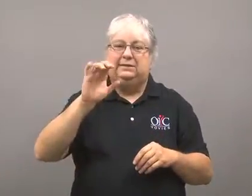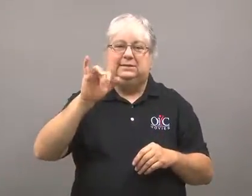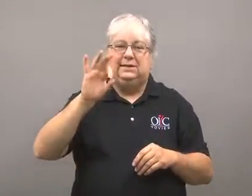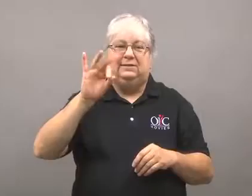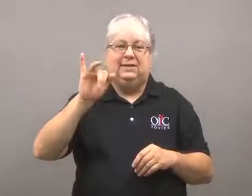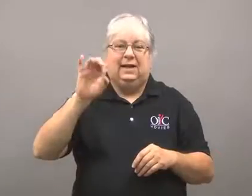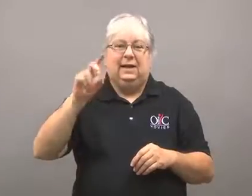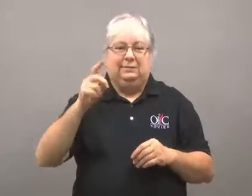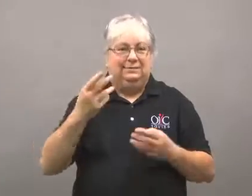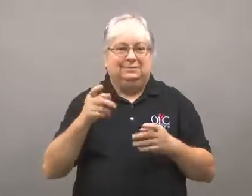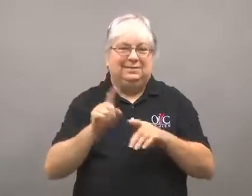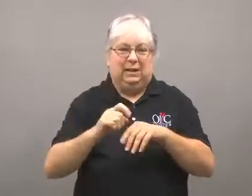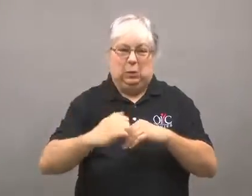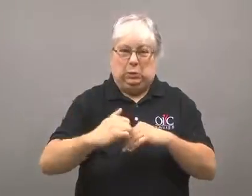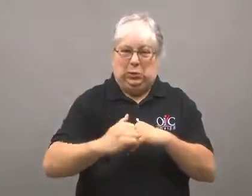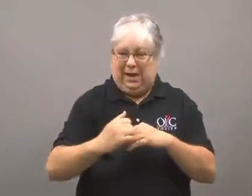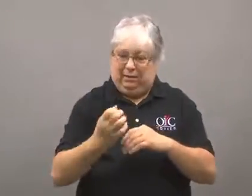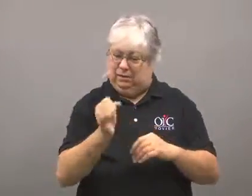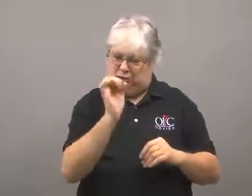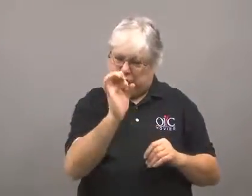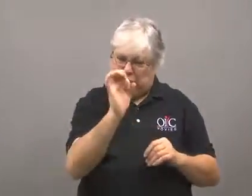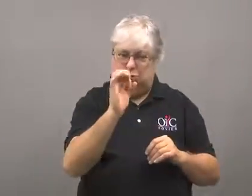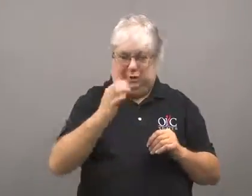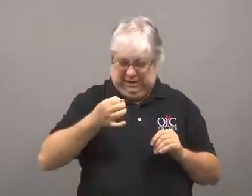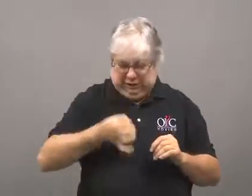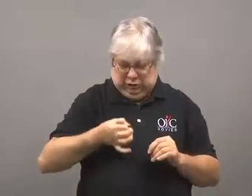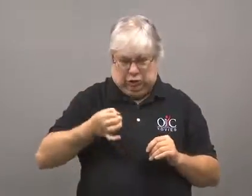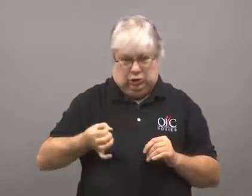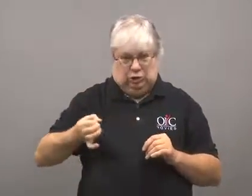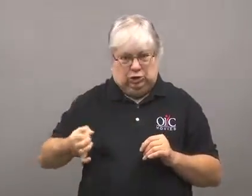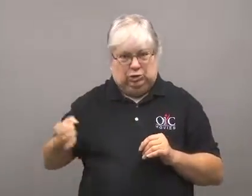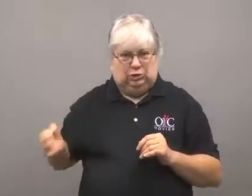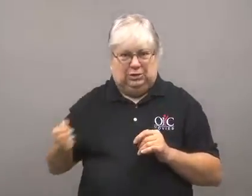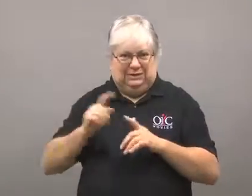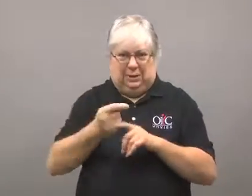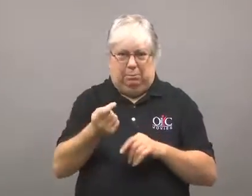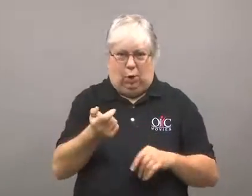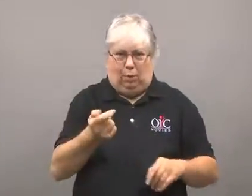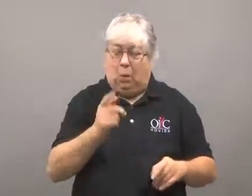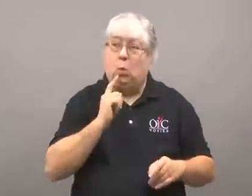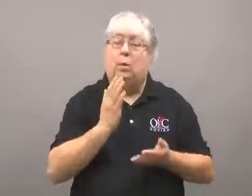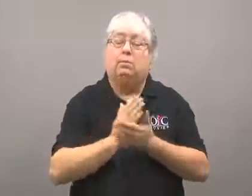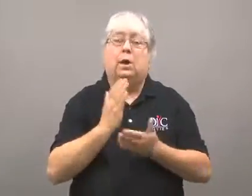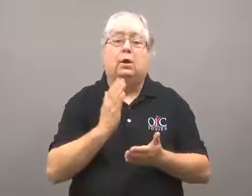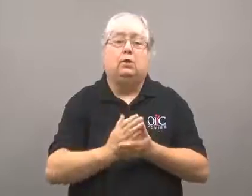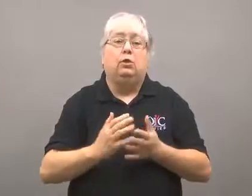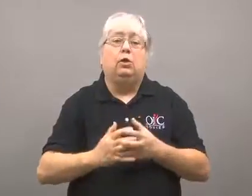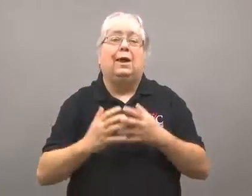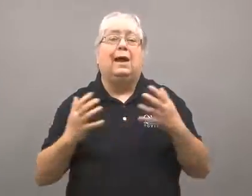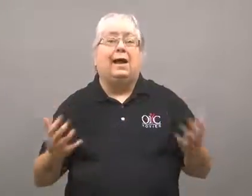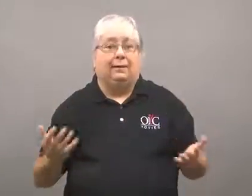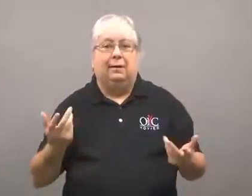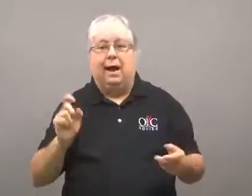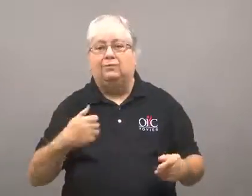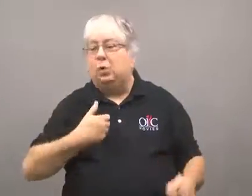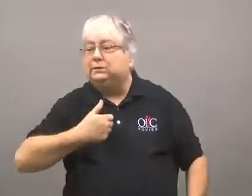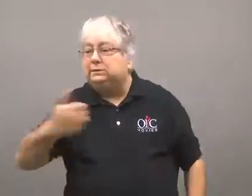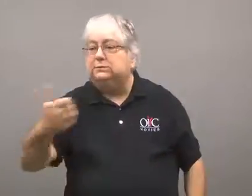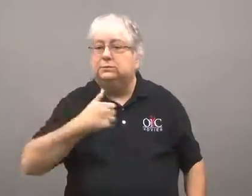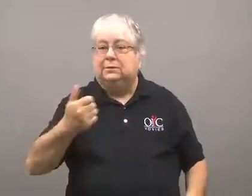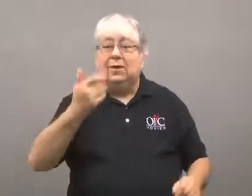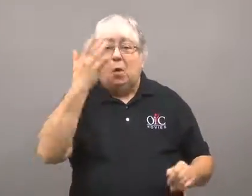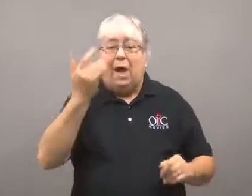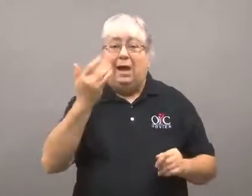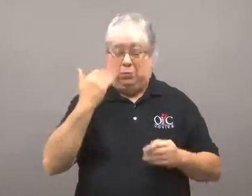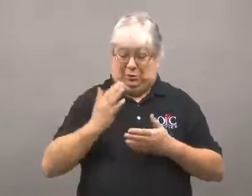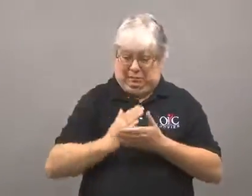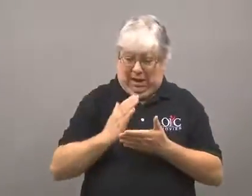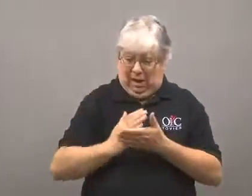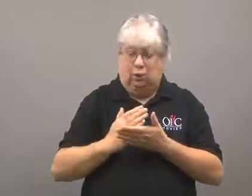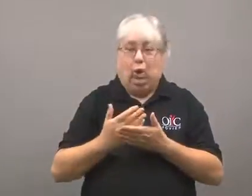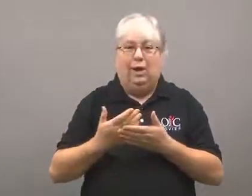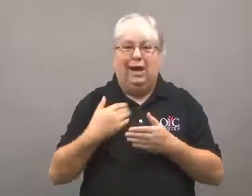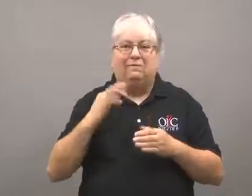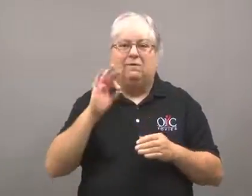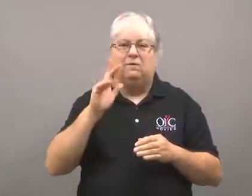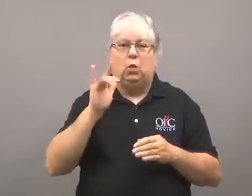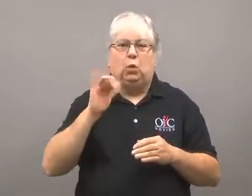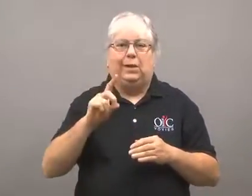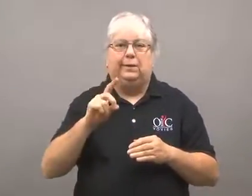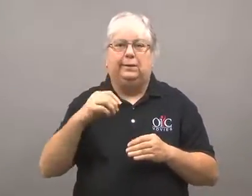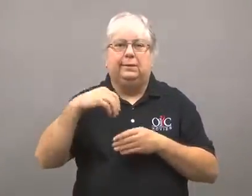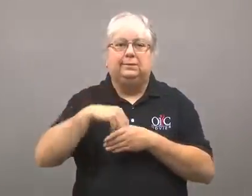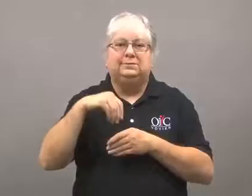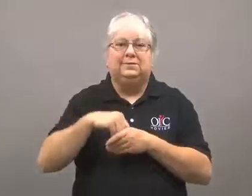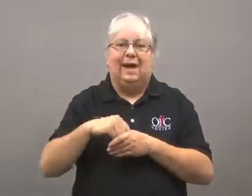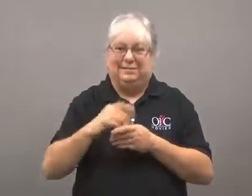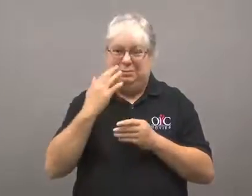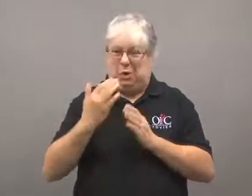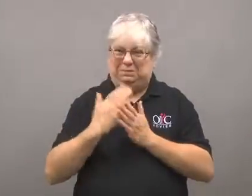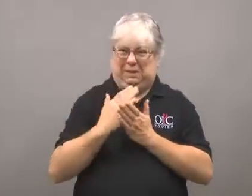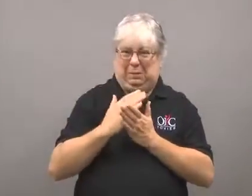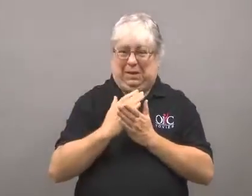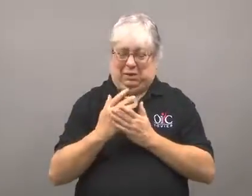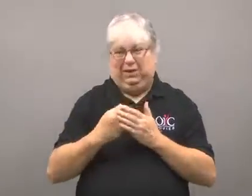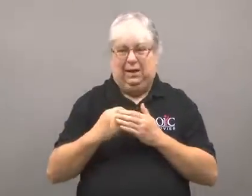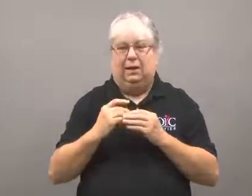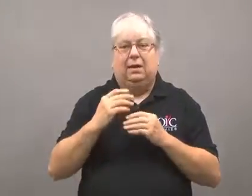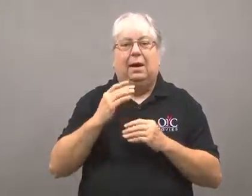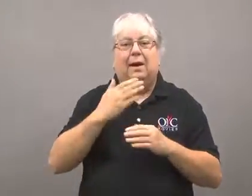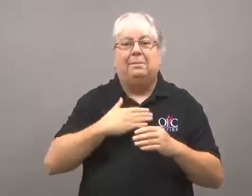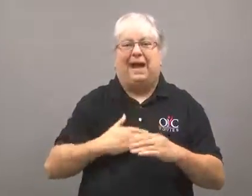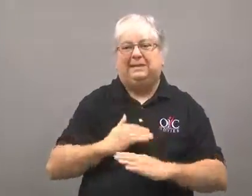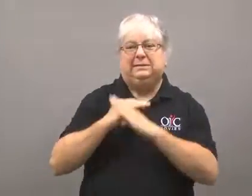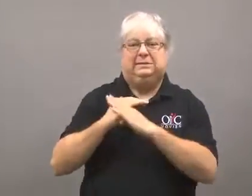In addition, the stitches inside never dissolved. Instead, they calcified. They became like marbles in a line across the area. They really bothered me.